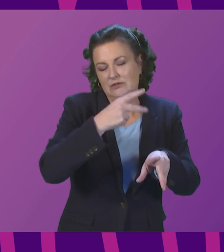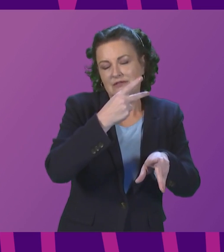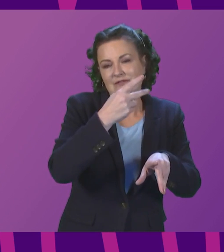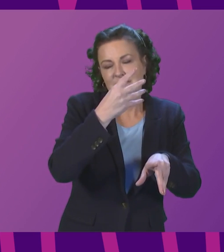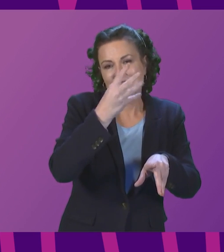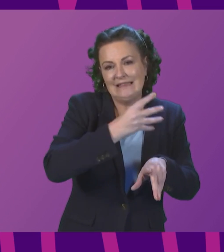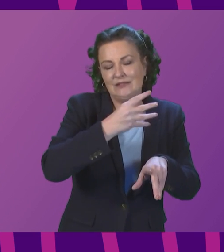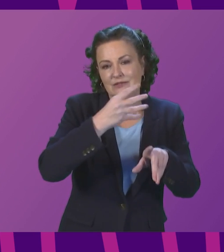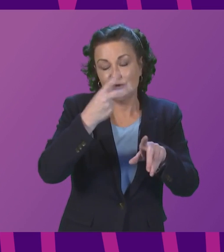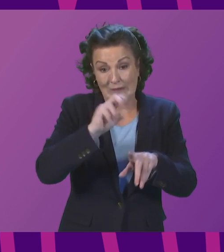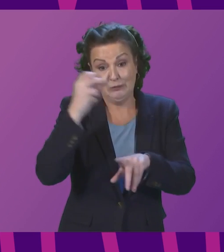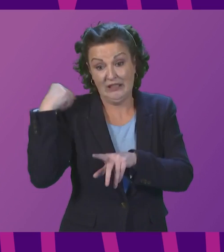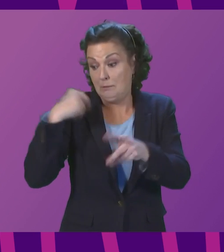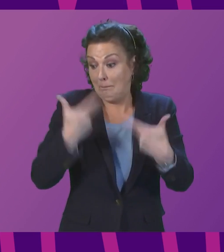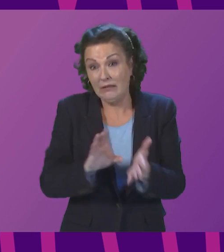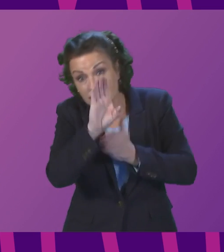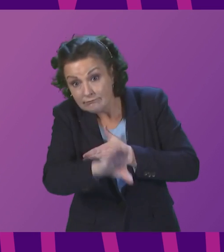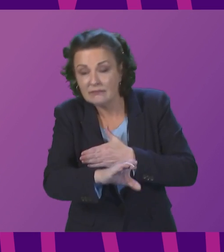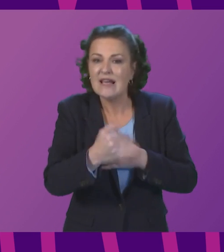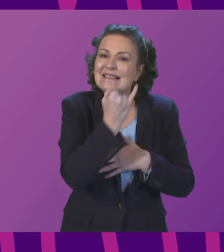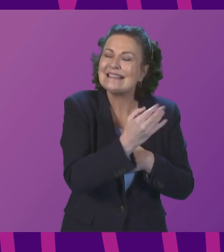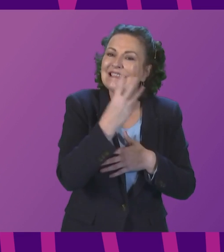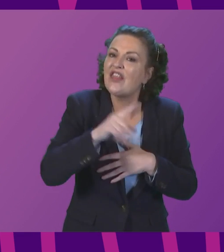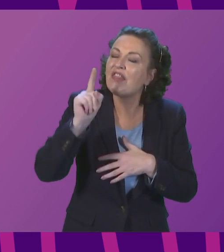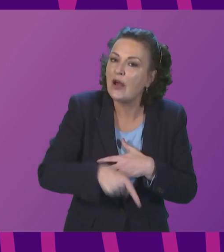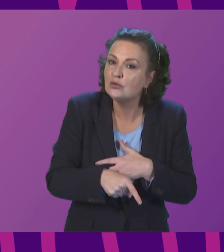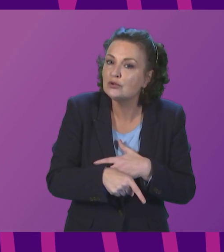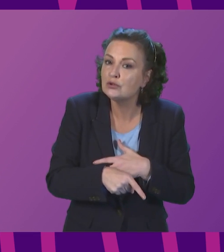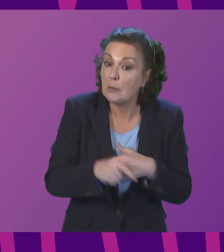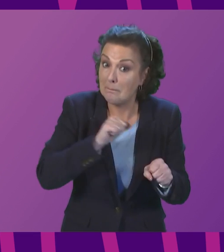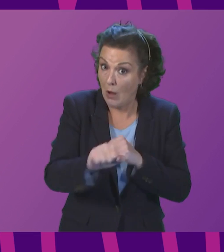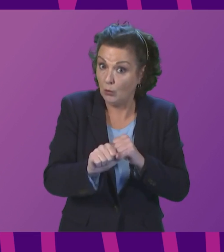at Langlands Moss to the value of £63,800.